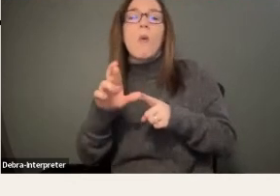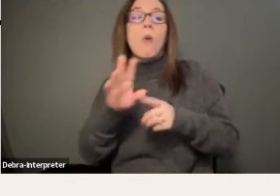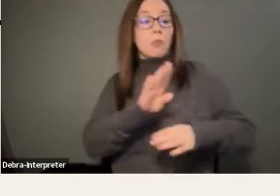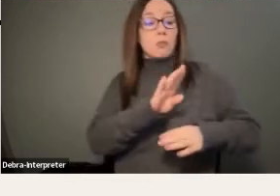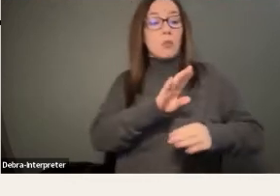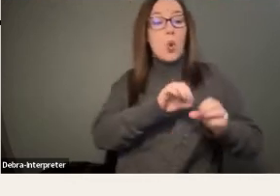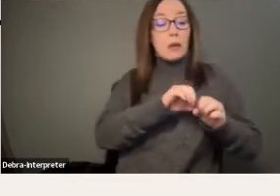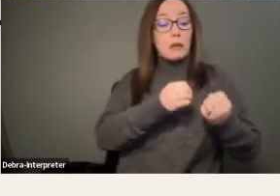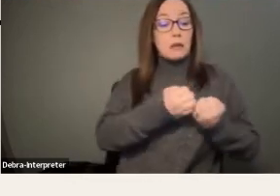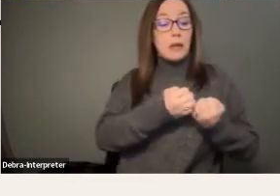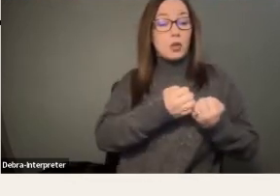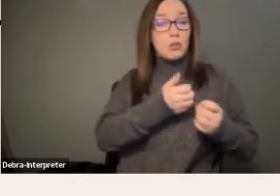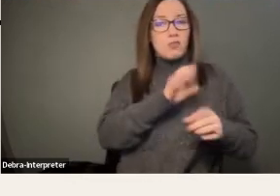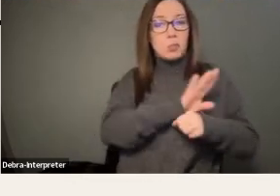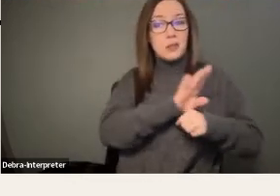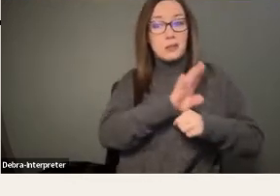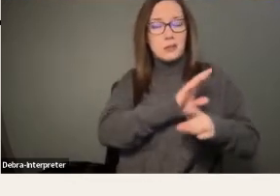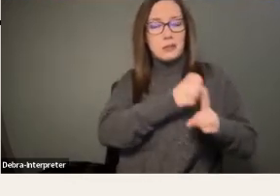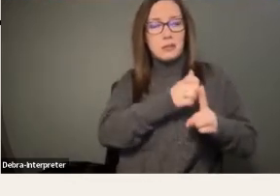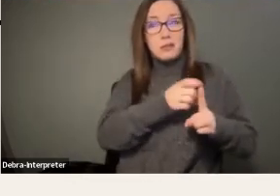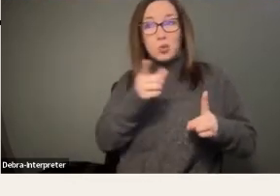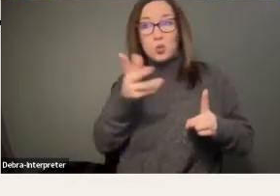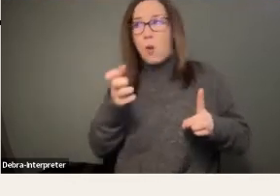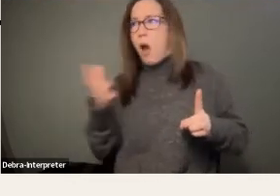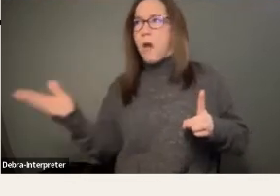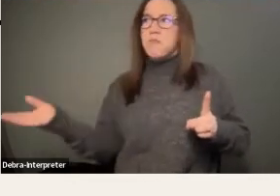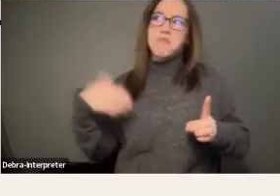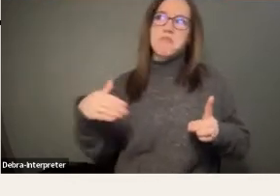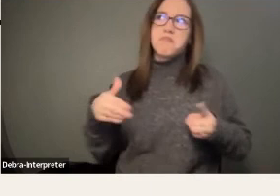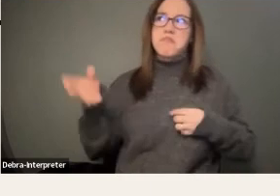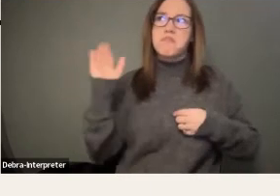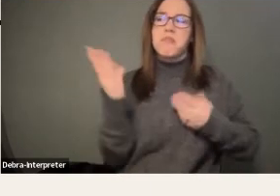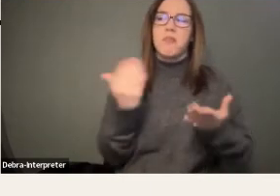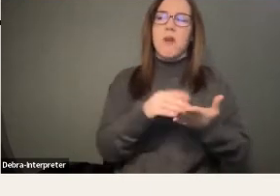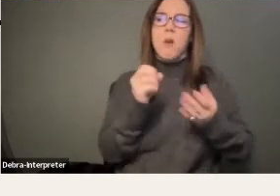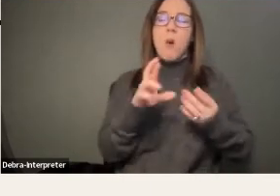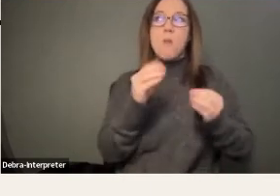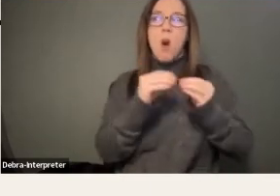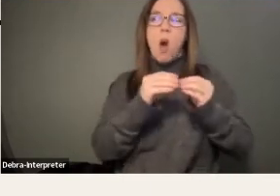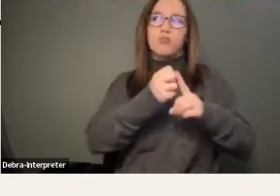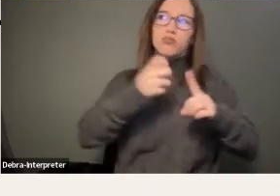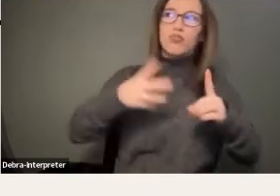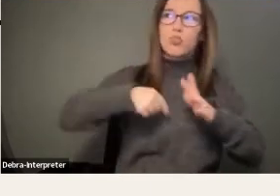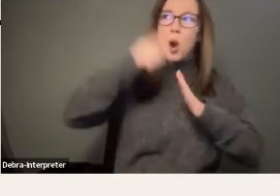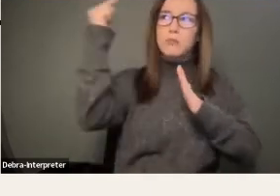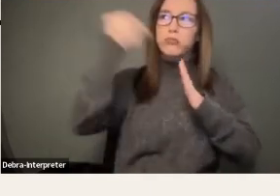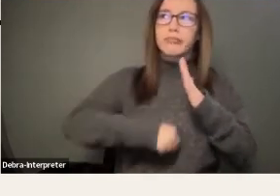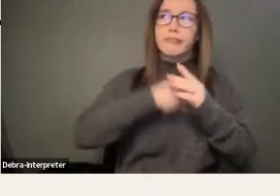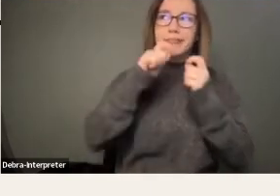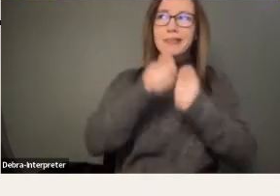you feel like you would like a little bit more in depth training or if you have an organizations where you would like us to do something similar to this or